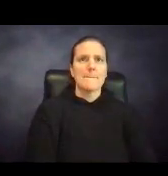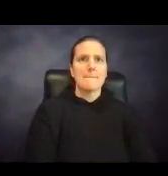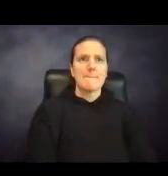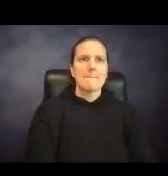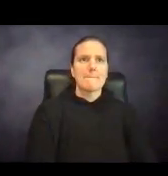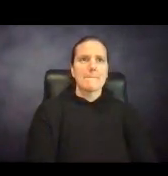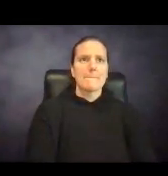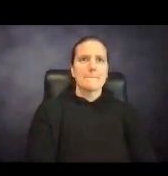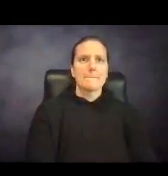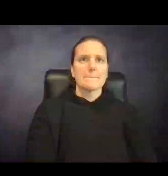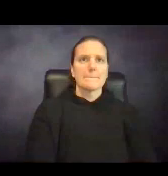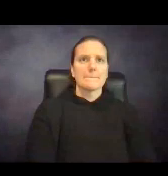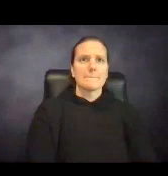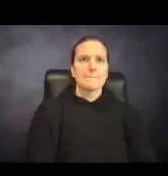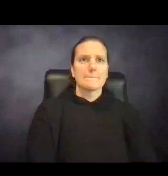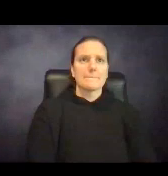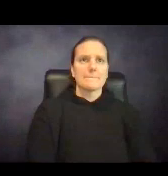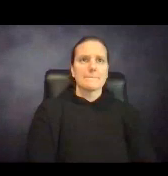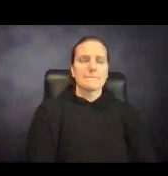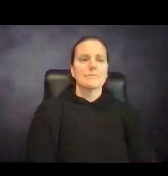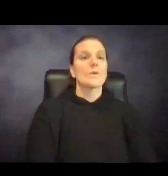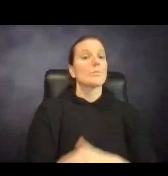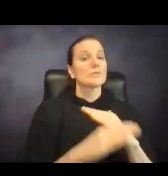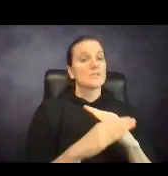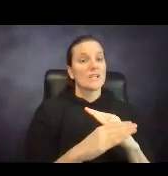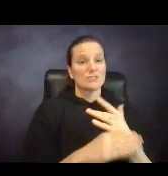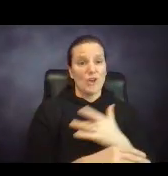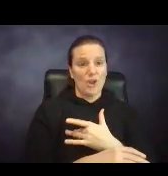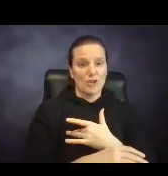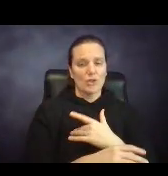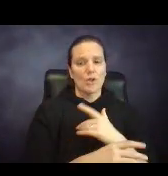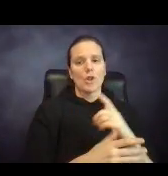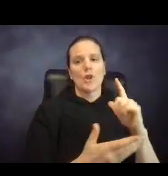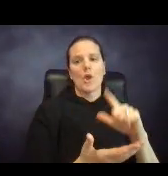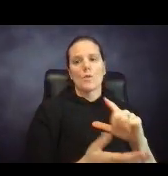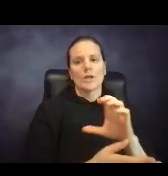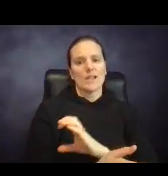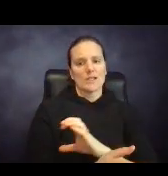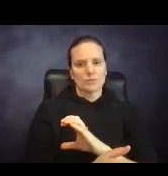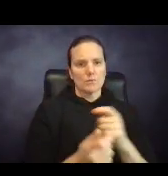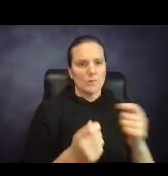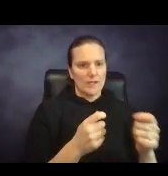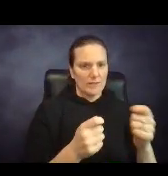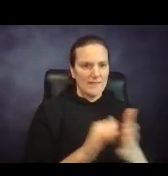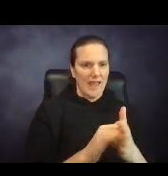Okay, so estrogen protects the heart. It also lowers cholesterol 'cause it regulates cholesterol synthesis and fatty acid metabolism.